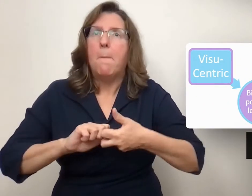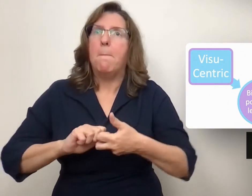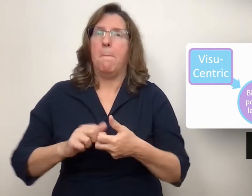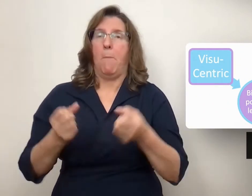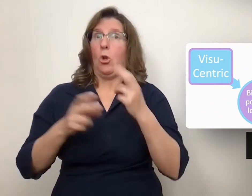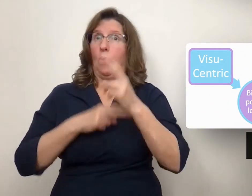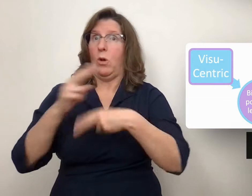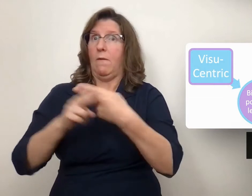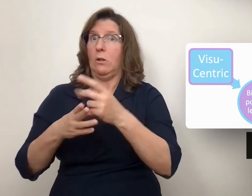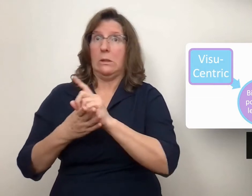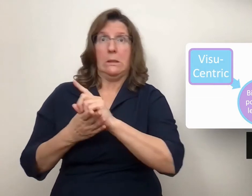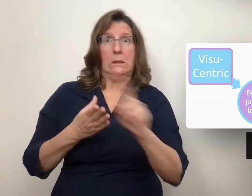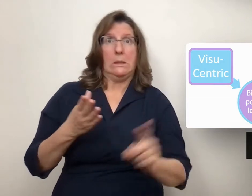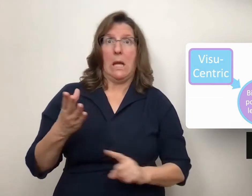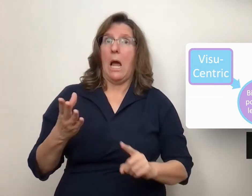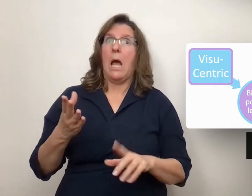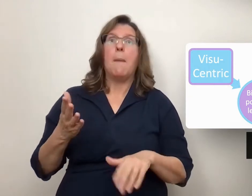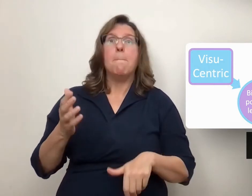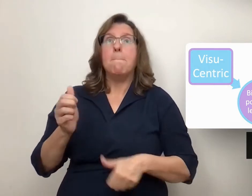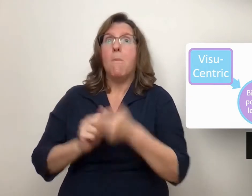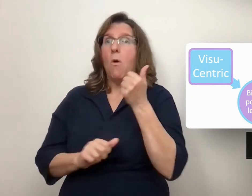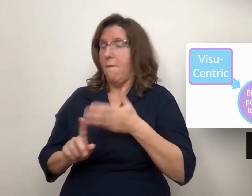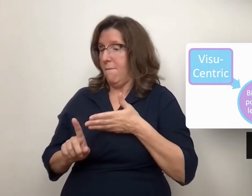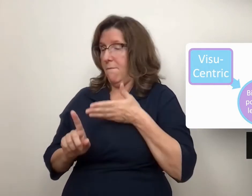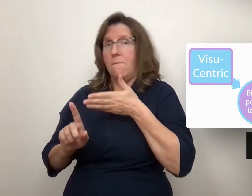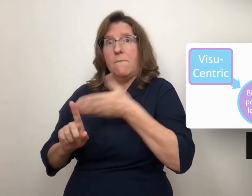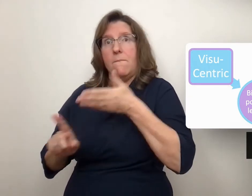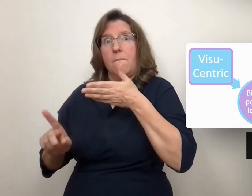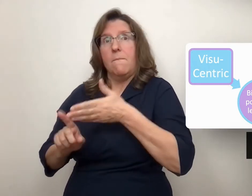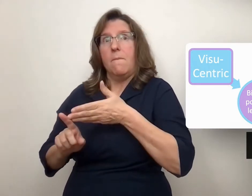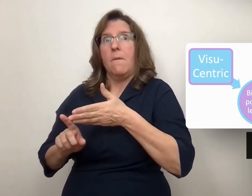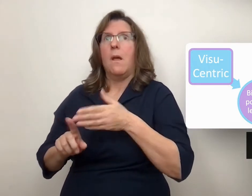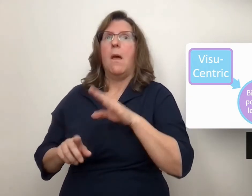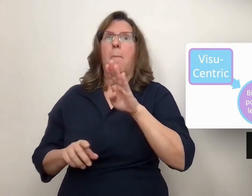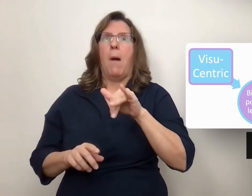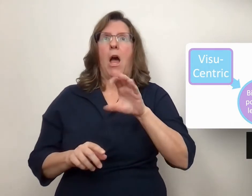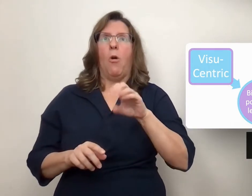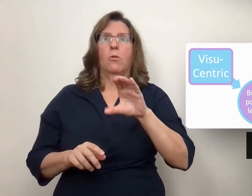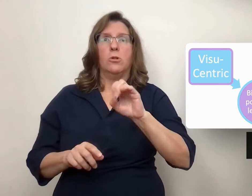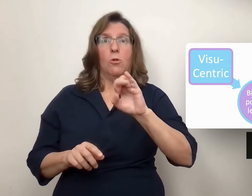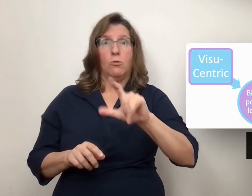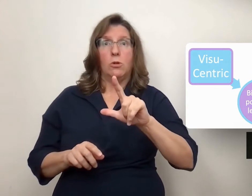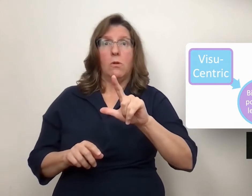The main issue with current universal design relates to biosocial portals.